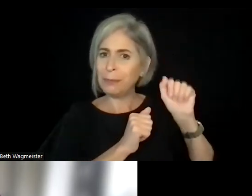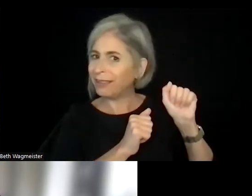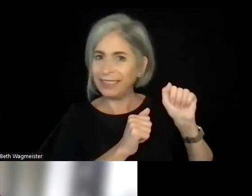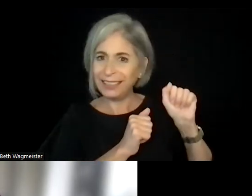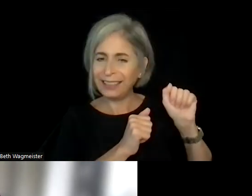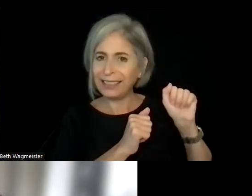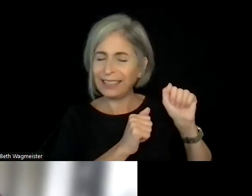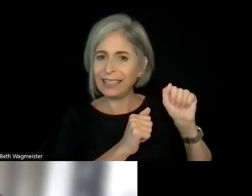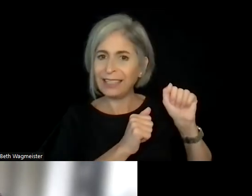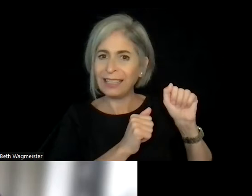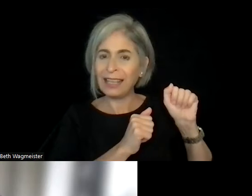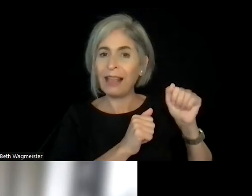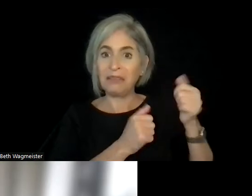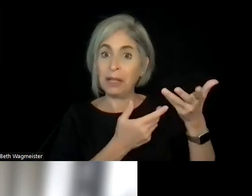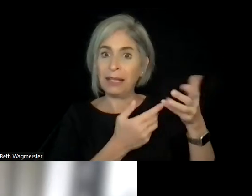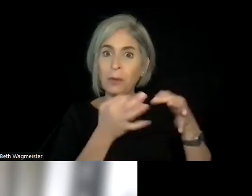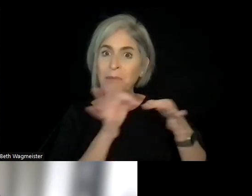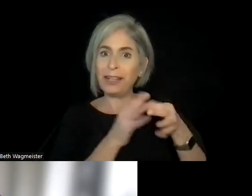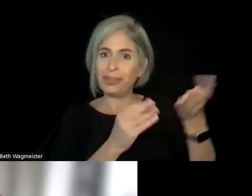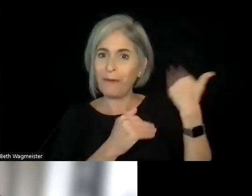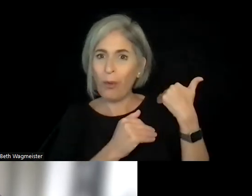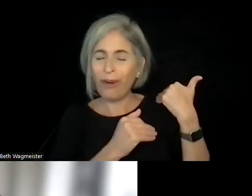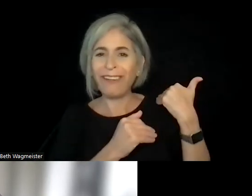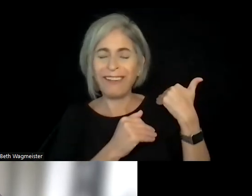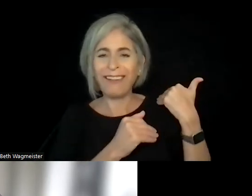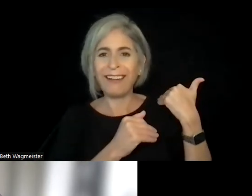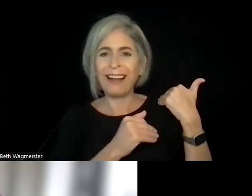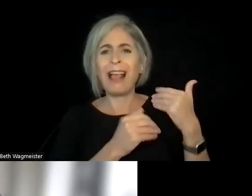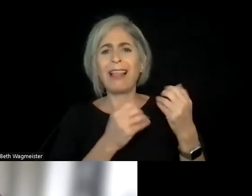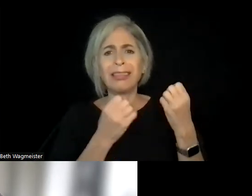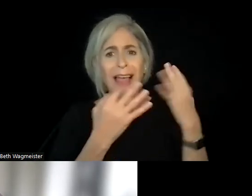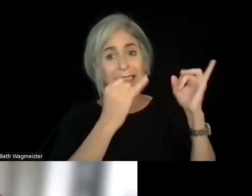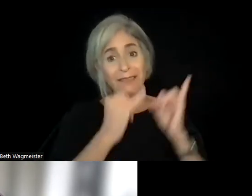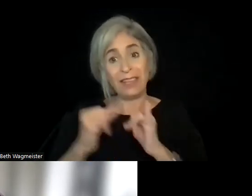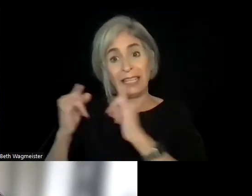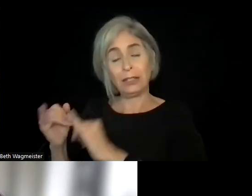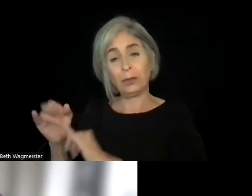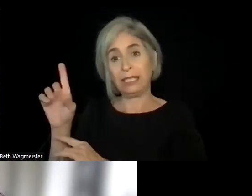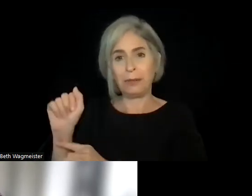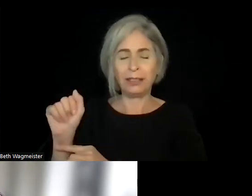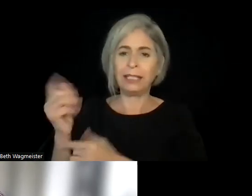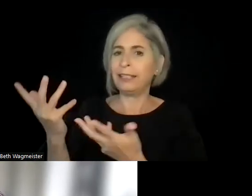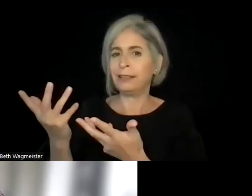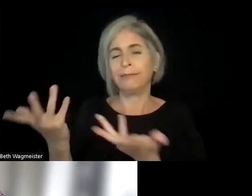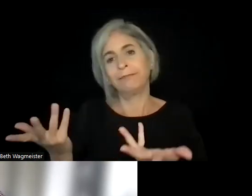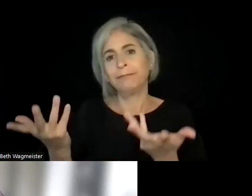between the scientist who is may not know the ins and outs of living with a disability like it was